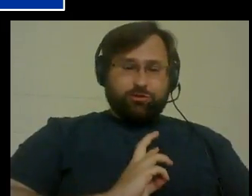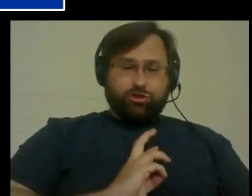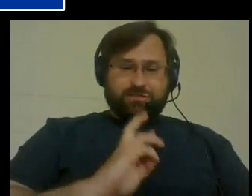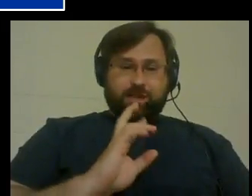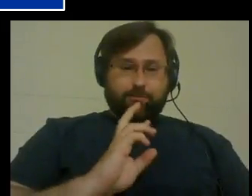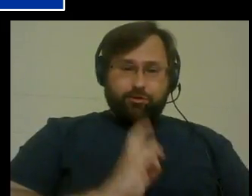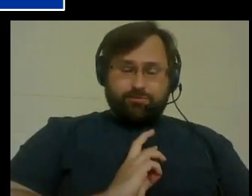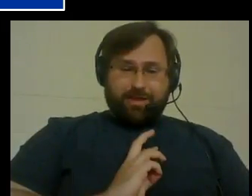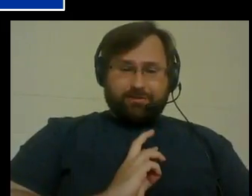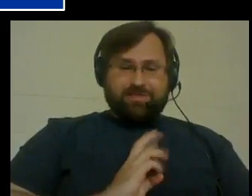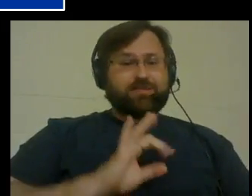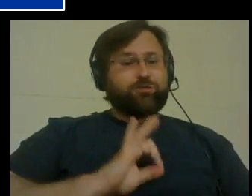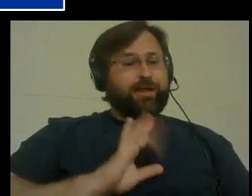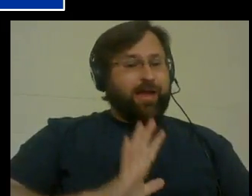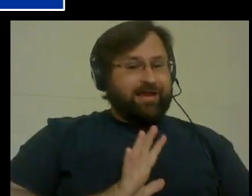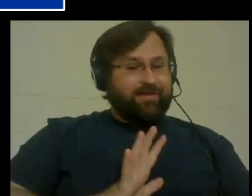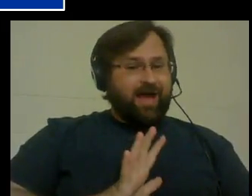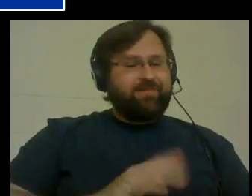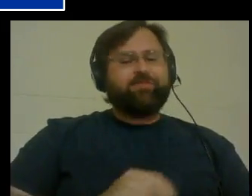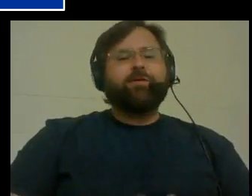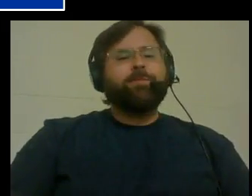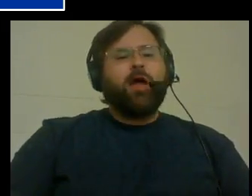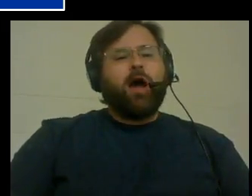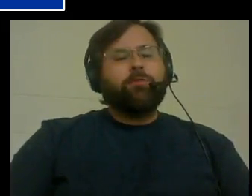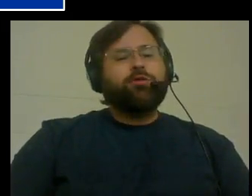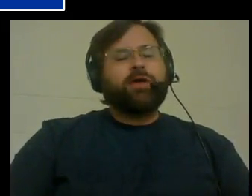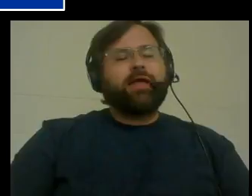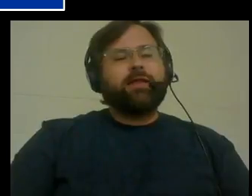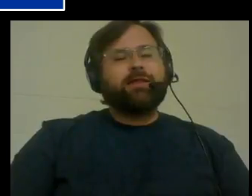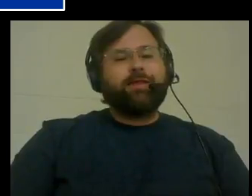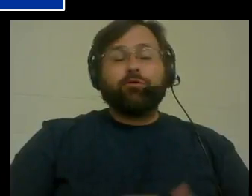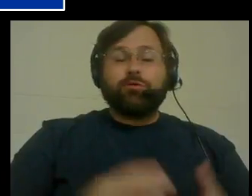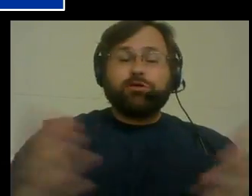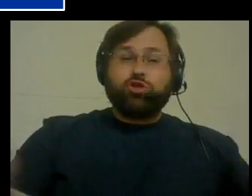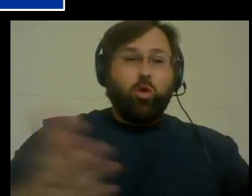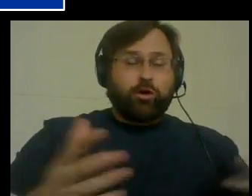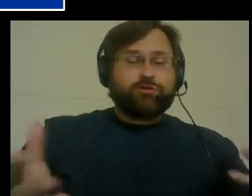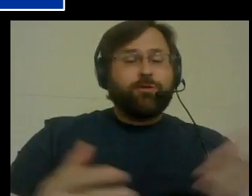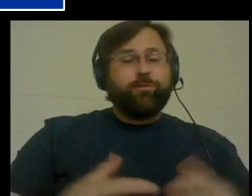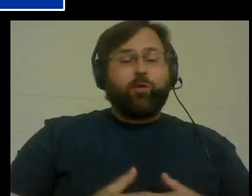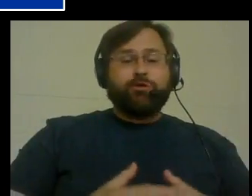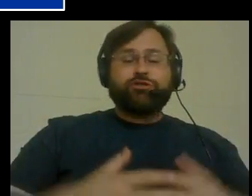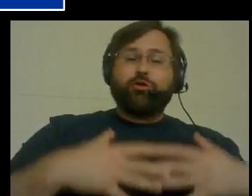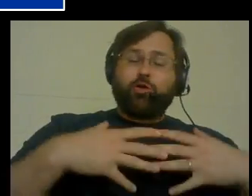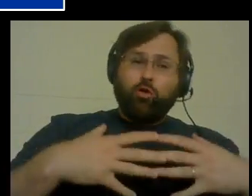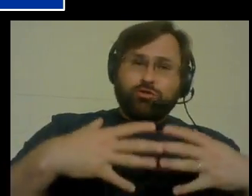jersey numbers player 64 player 85 you can label scores where you show your own